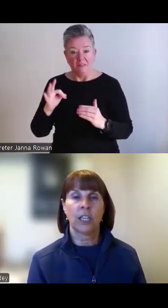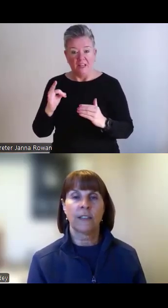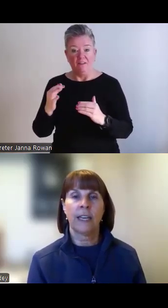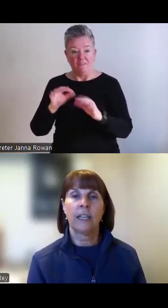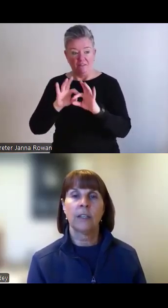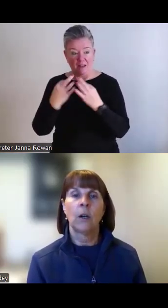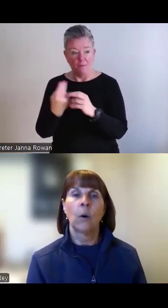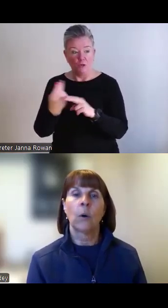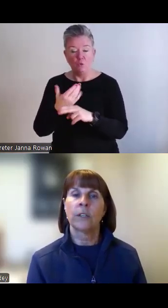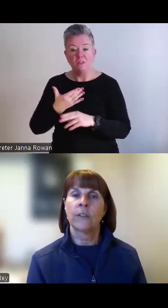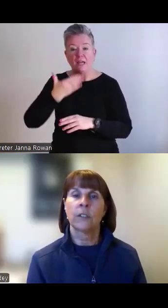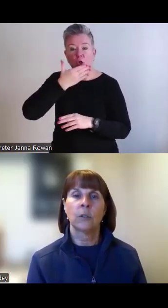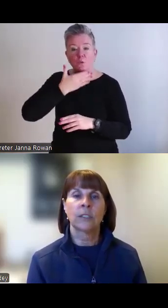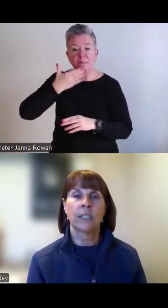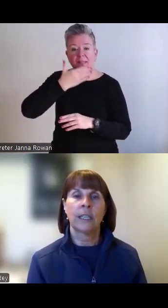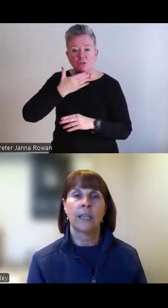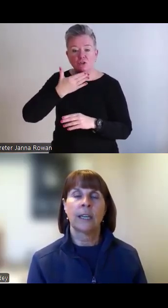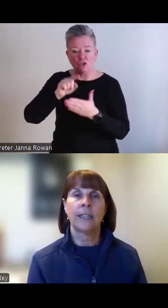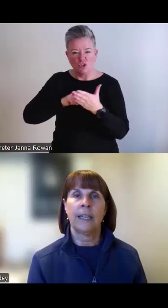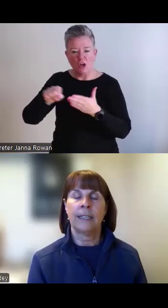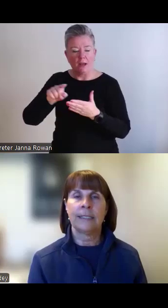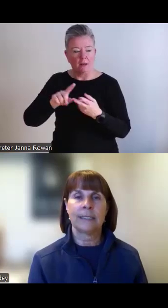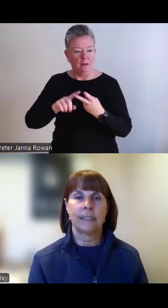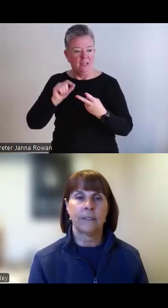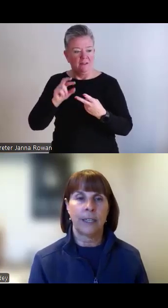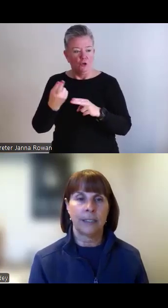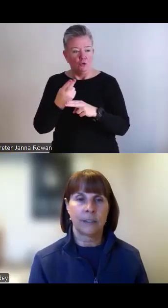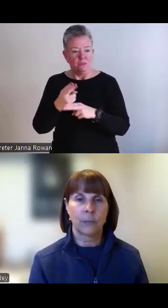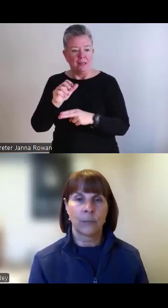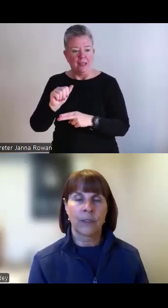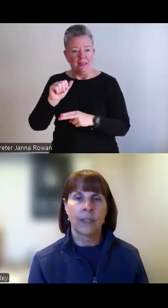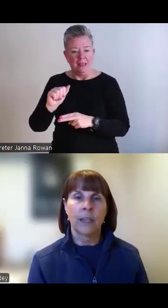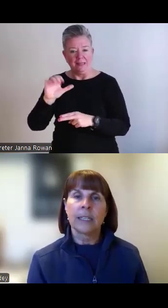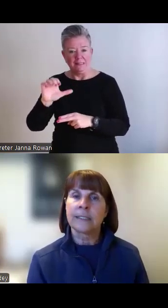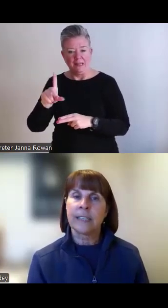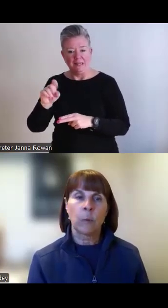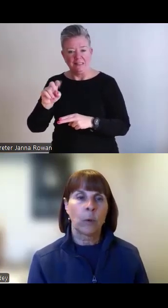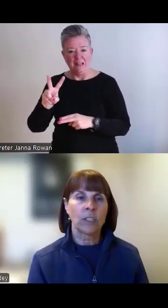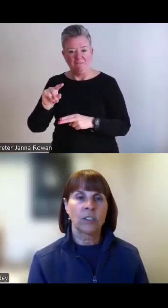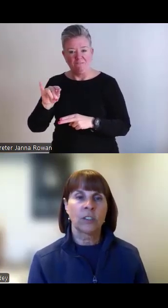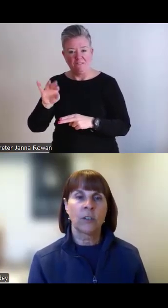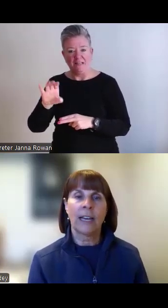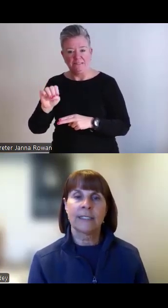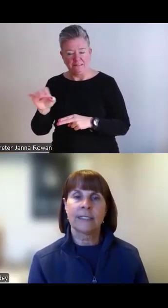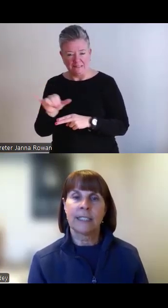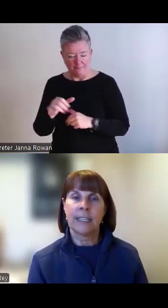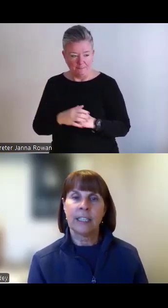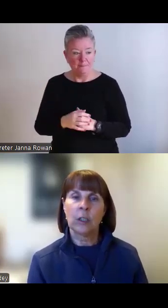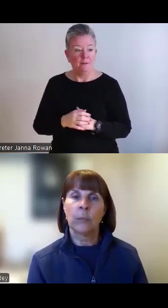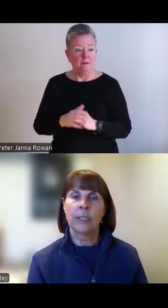to check that or if they're using an AAC device. Same questions are asked again,